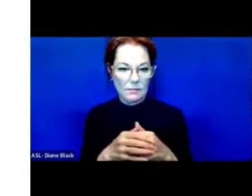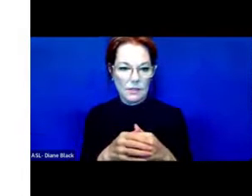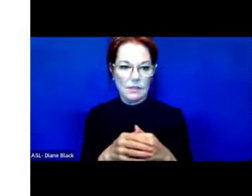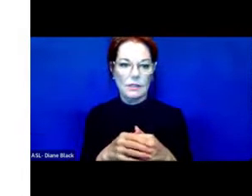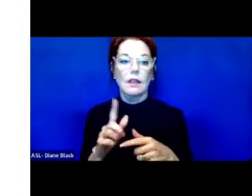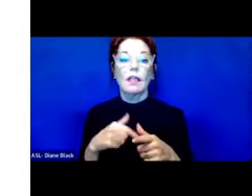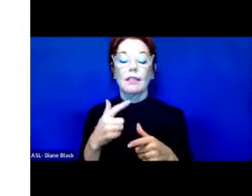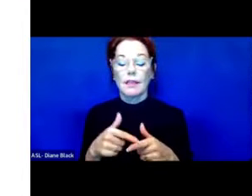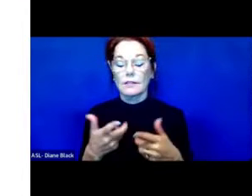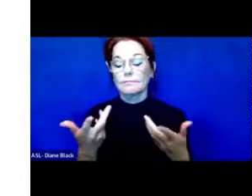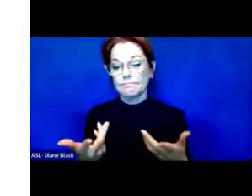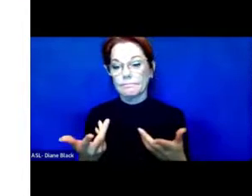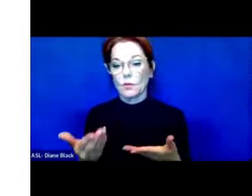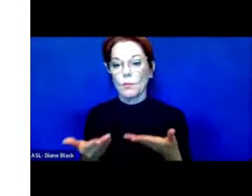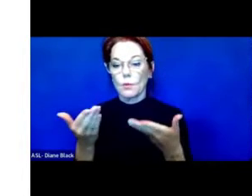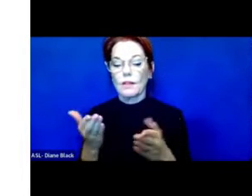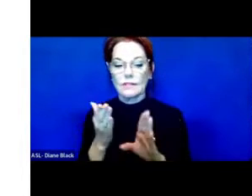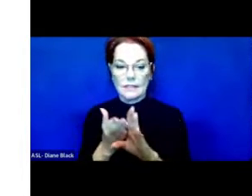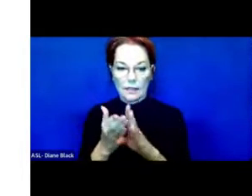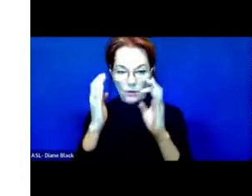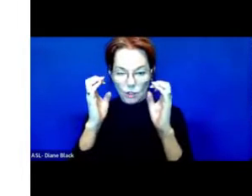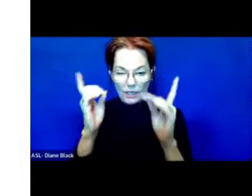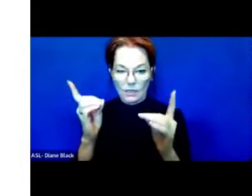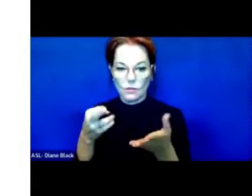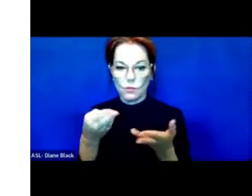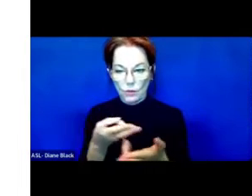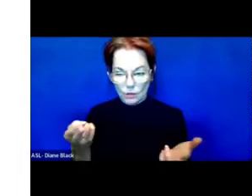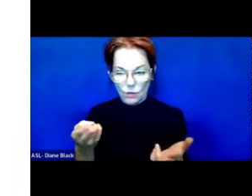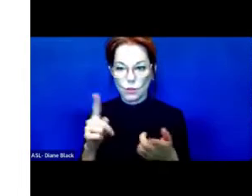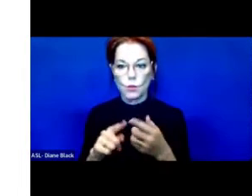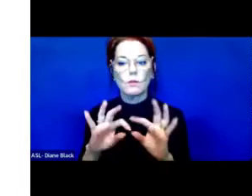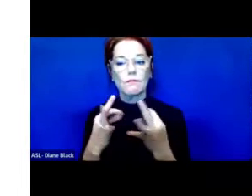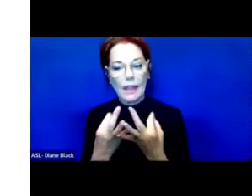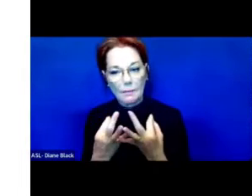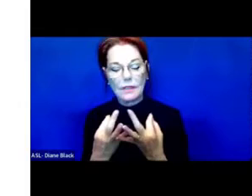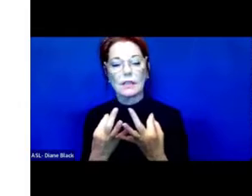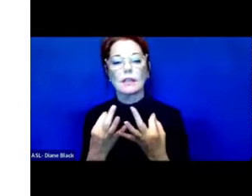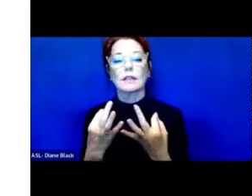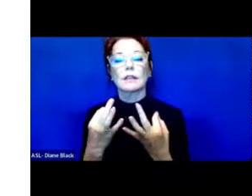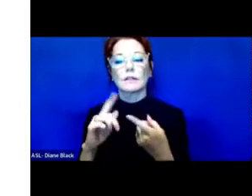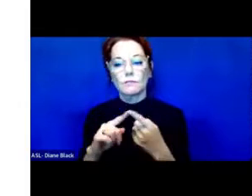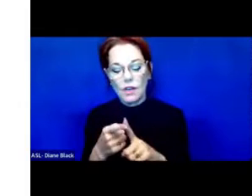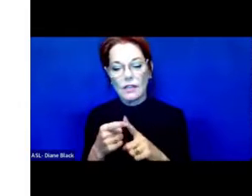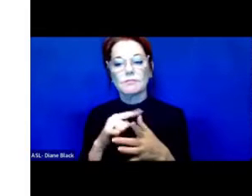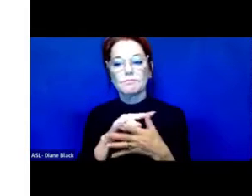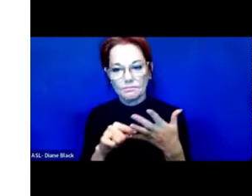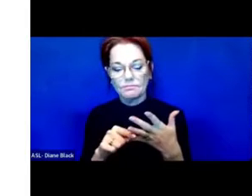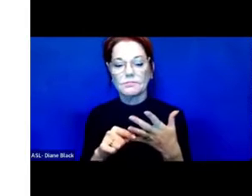providing those psycho educational resources to loved ones of individuals with a brain injury also important. Okay,